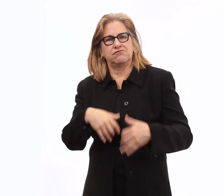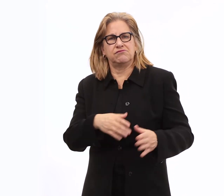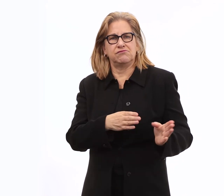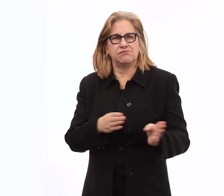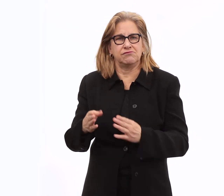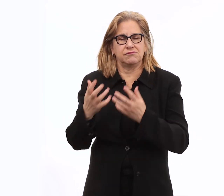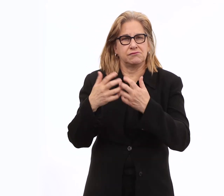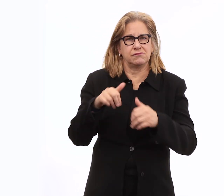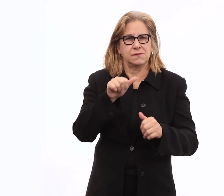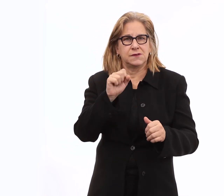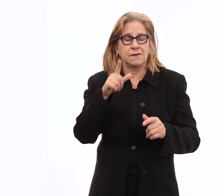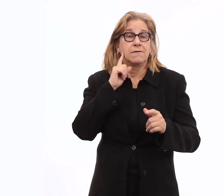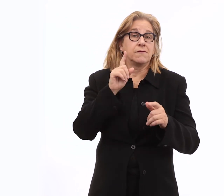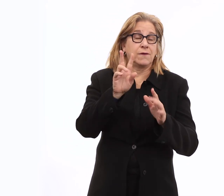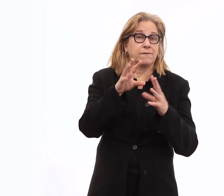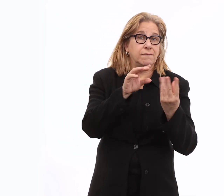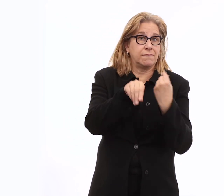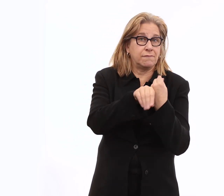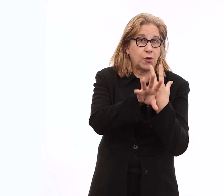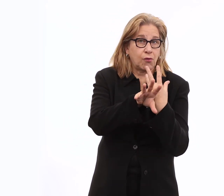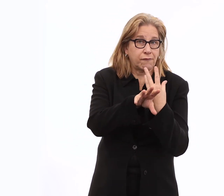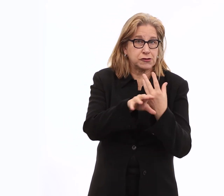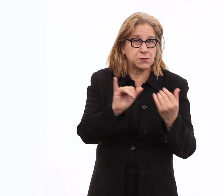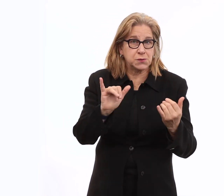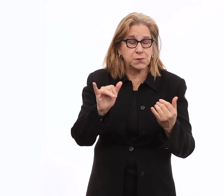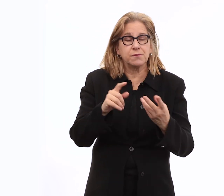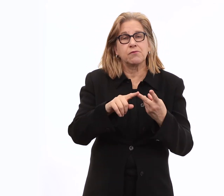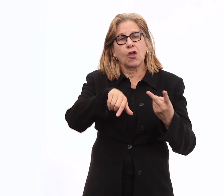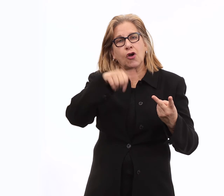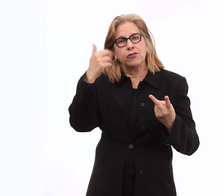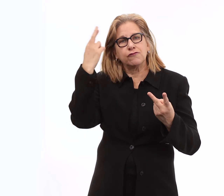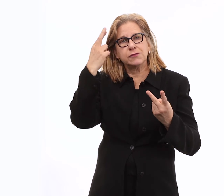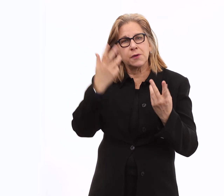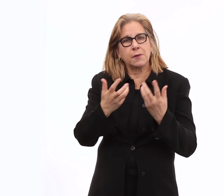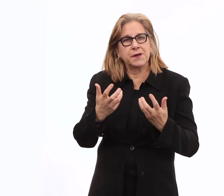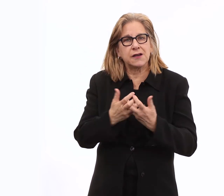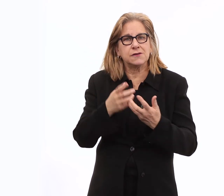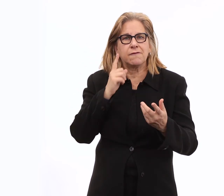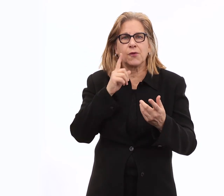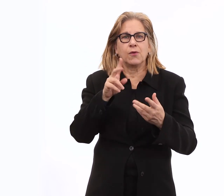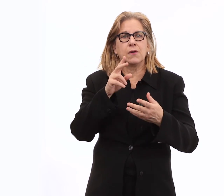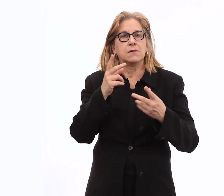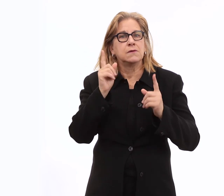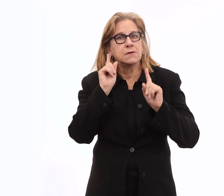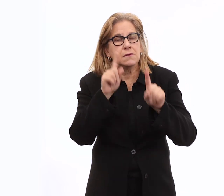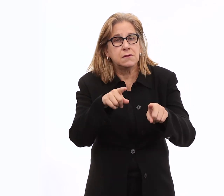by remote video conferencing. Other reasonable accommodations for unscheduled visits